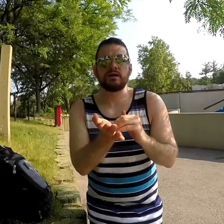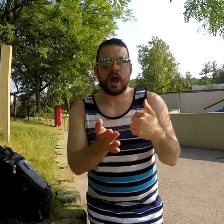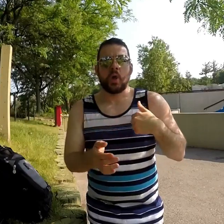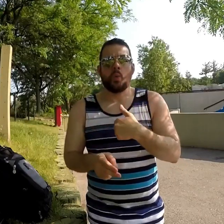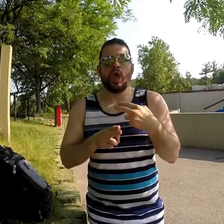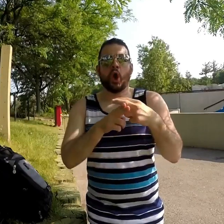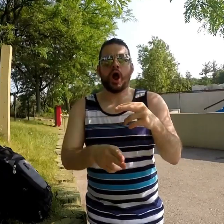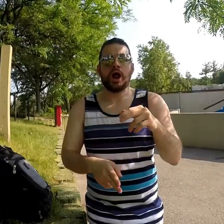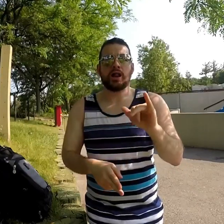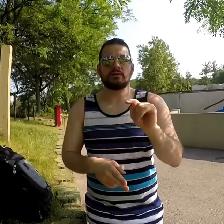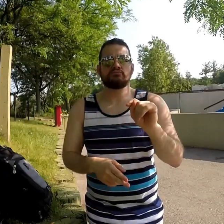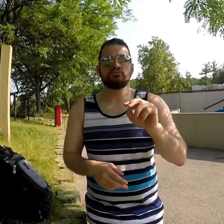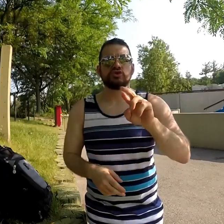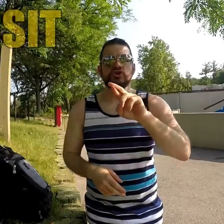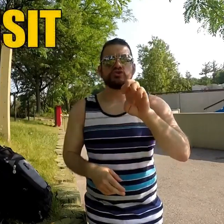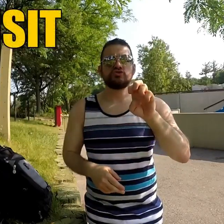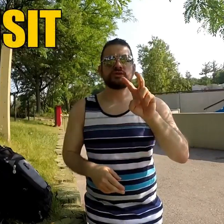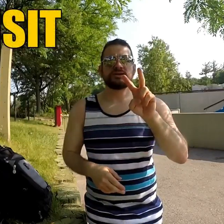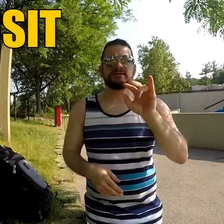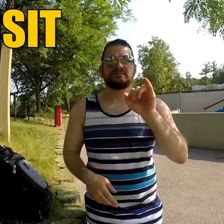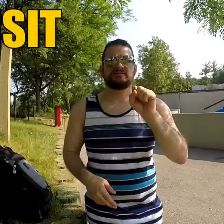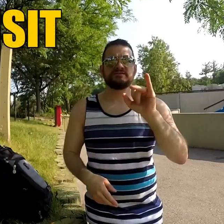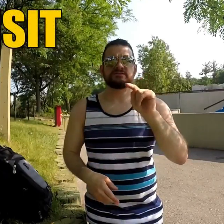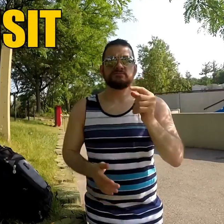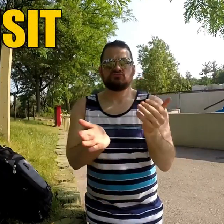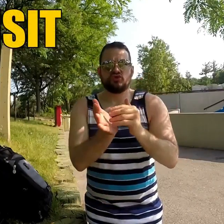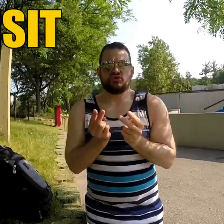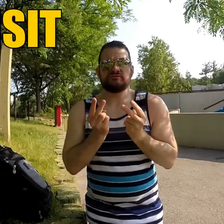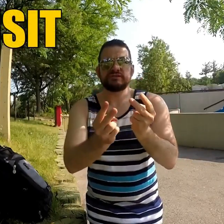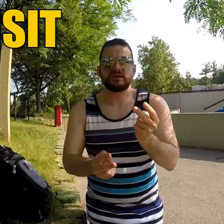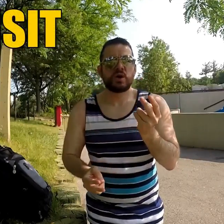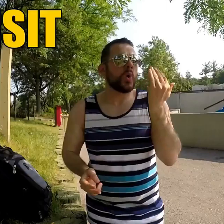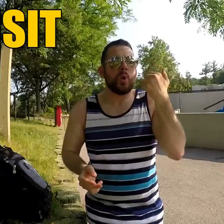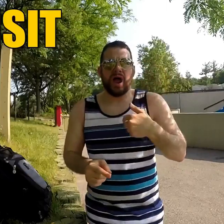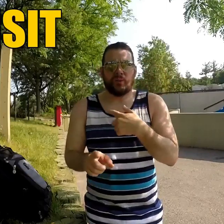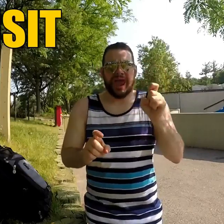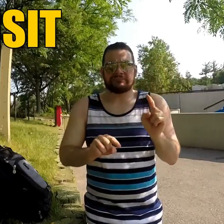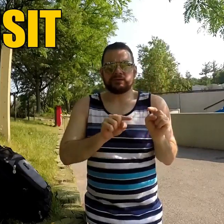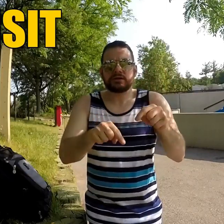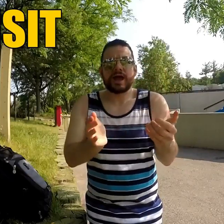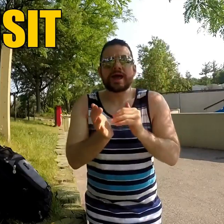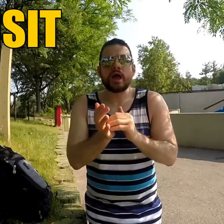We call it "revisit" and we had to come here again